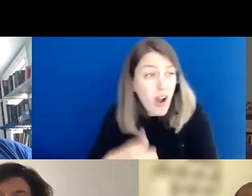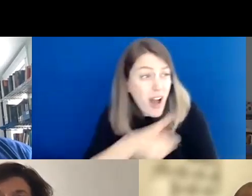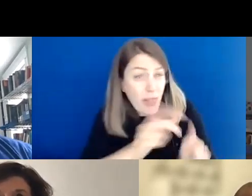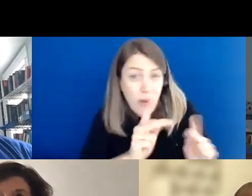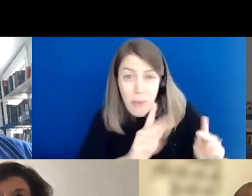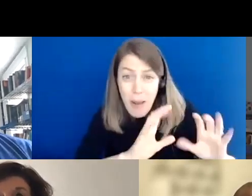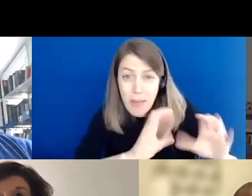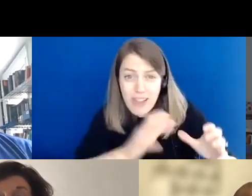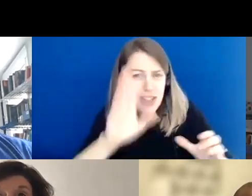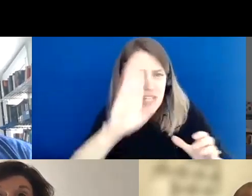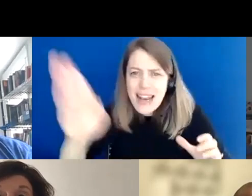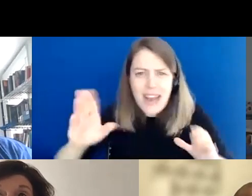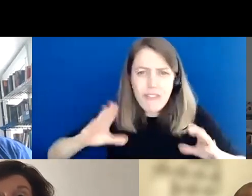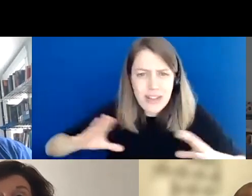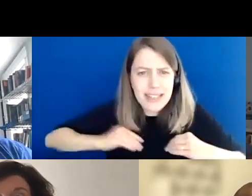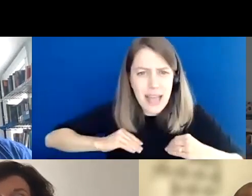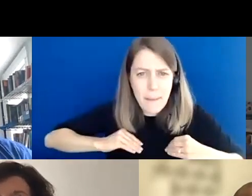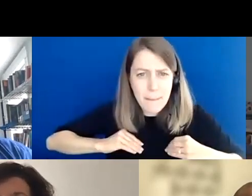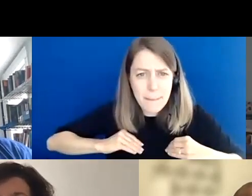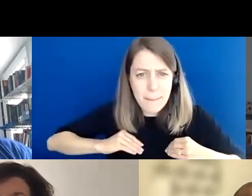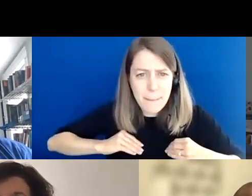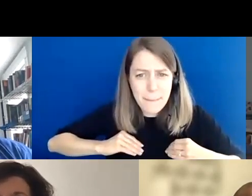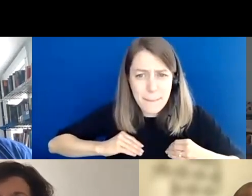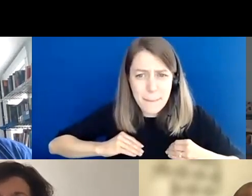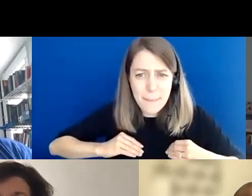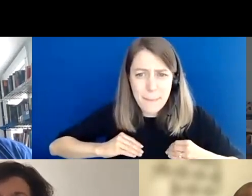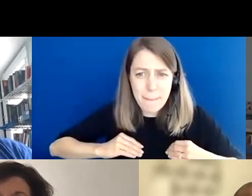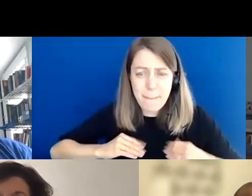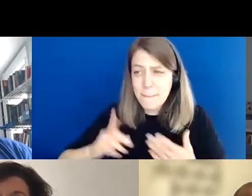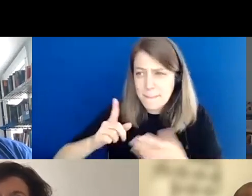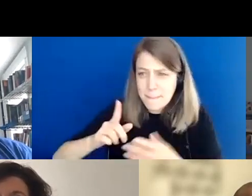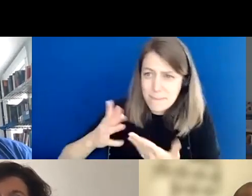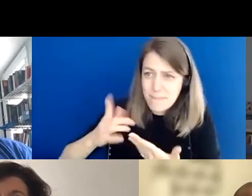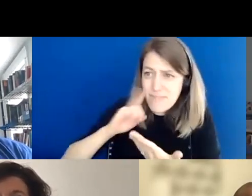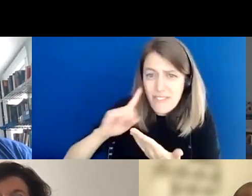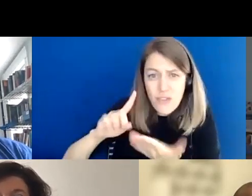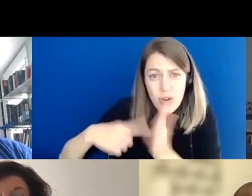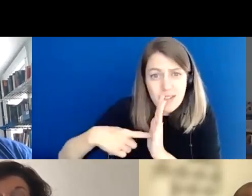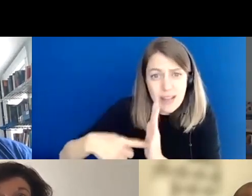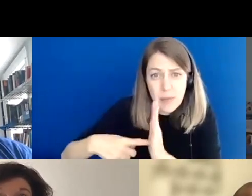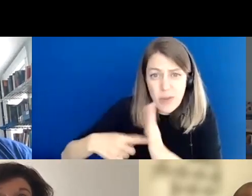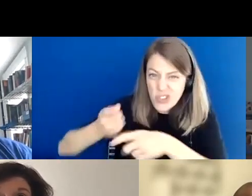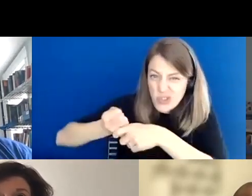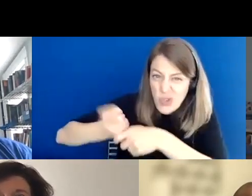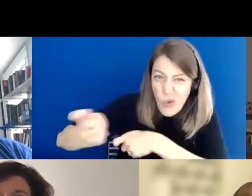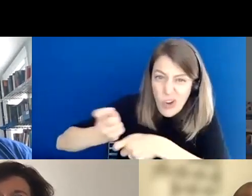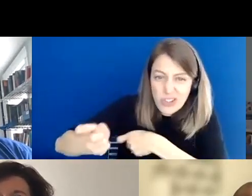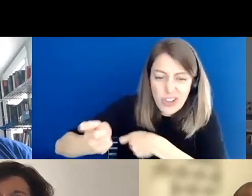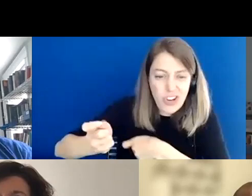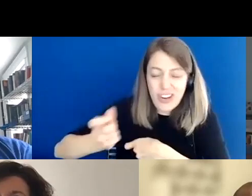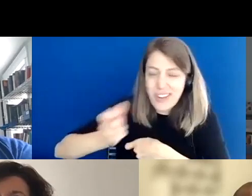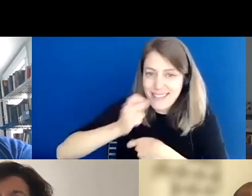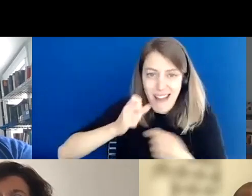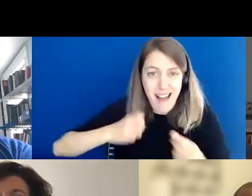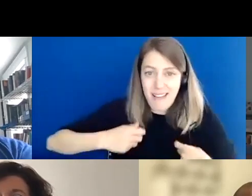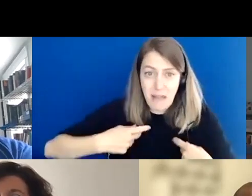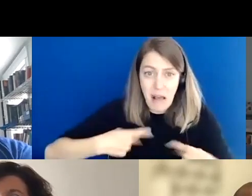The UN Special Rapporteur for torture said it's not done and it wouldn't be legal to be done against